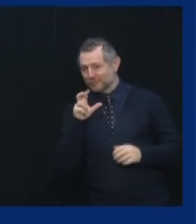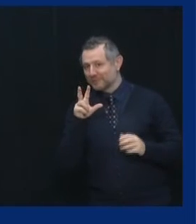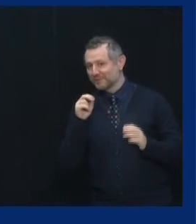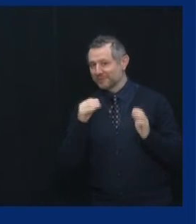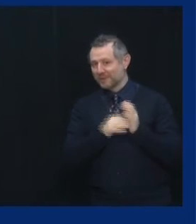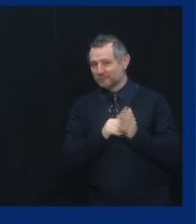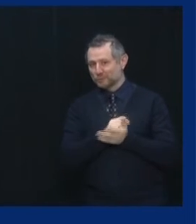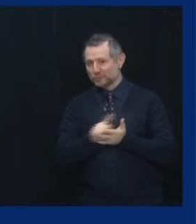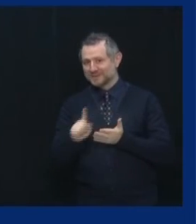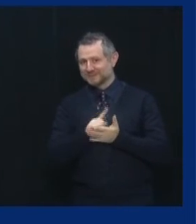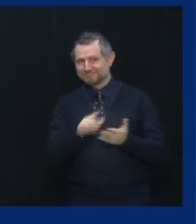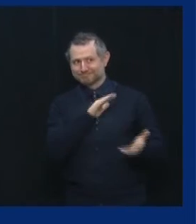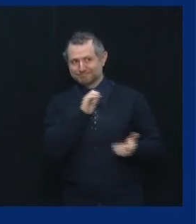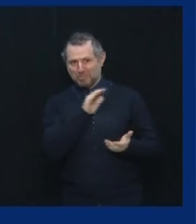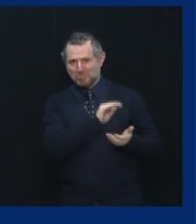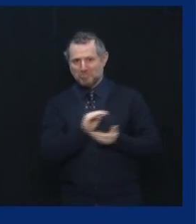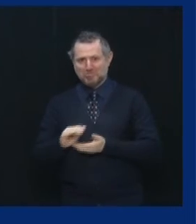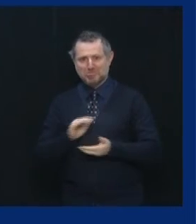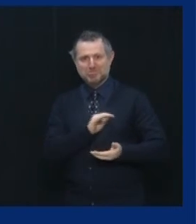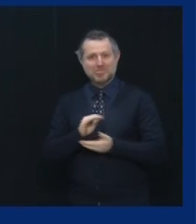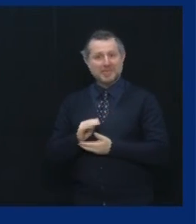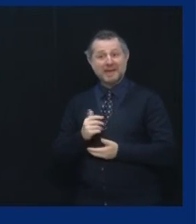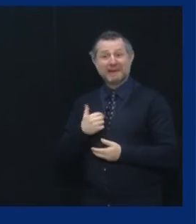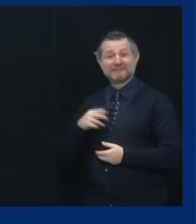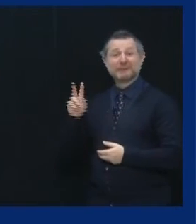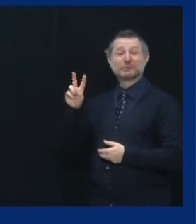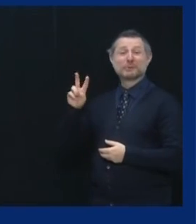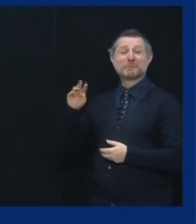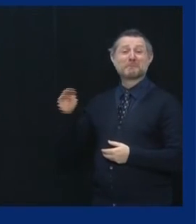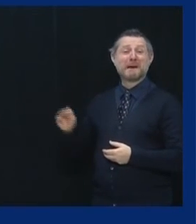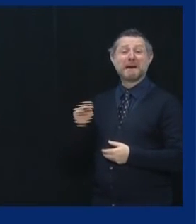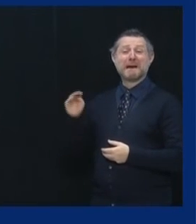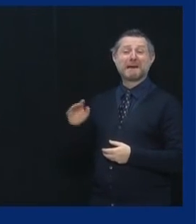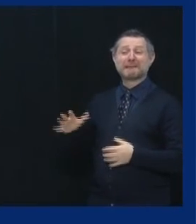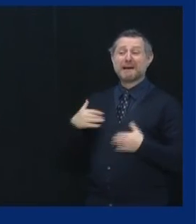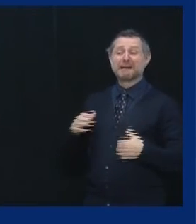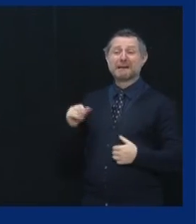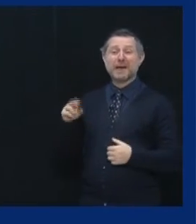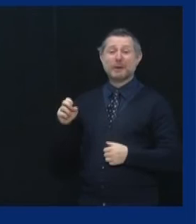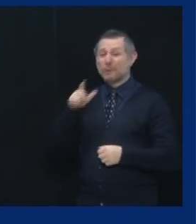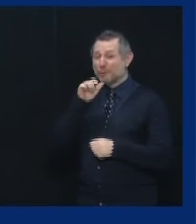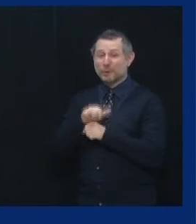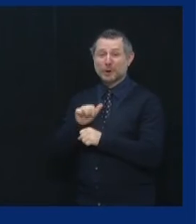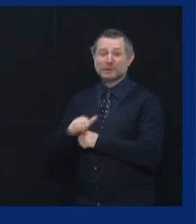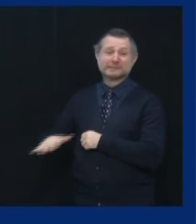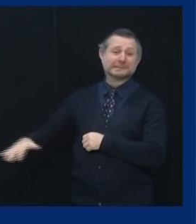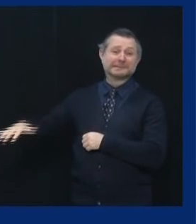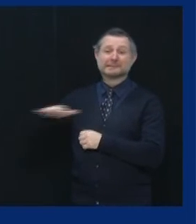WE NEED THE SUPPLY.